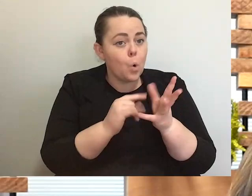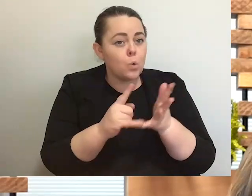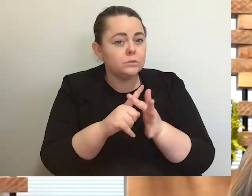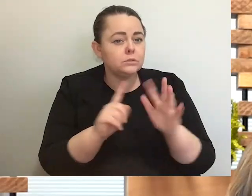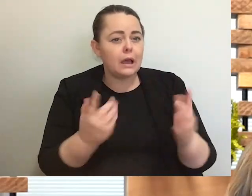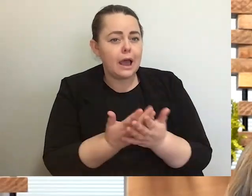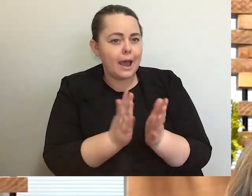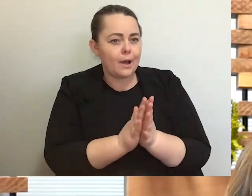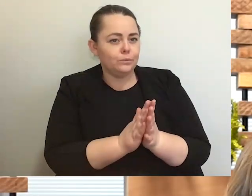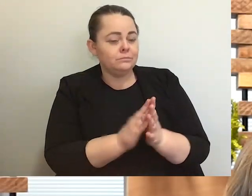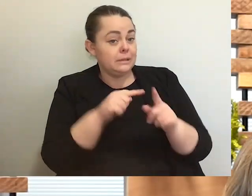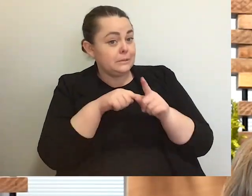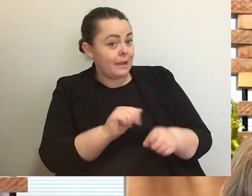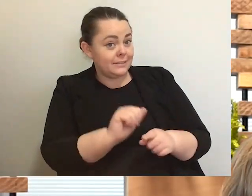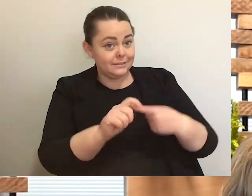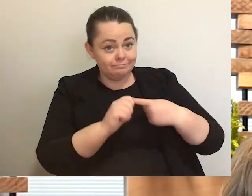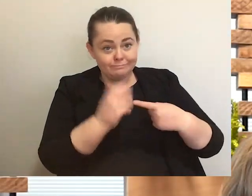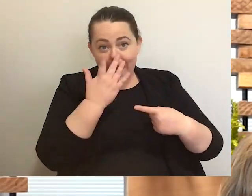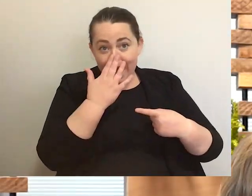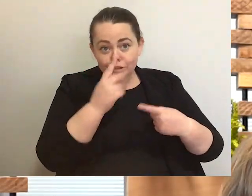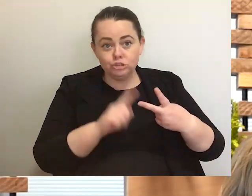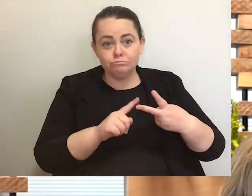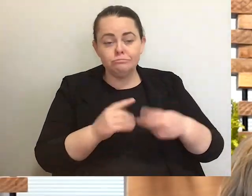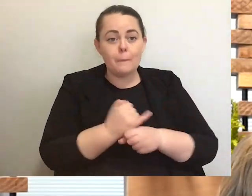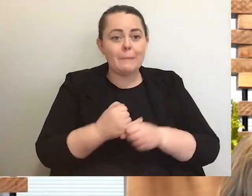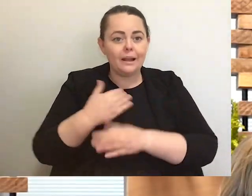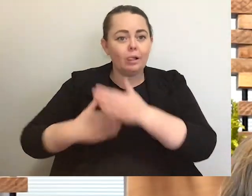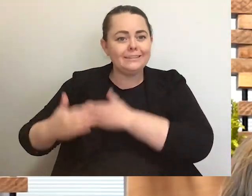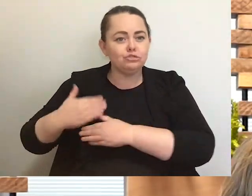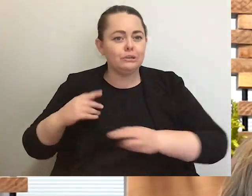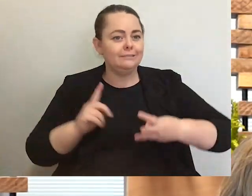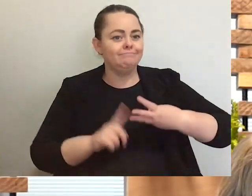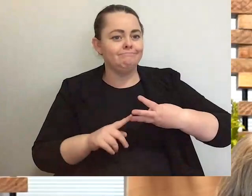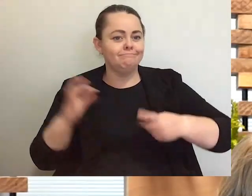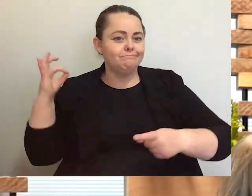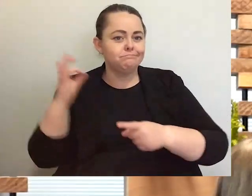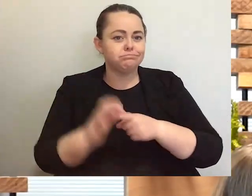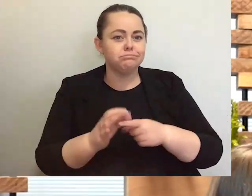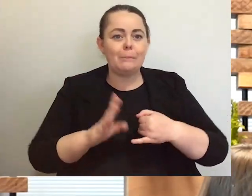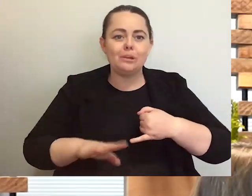and usually includes where they have not had a menstrual period for more than 12 months, Karen.